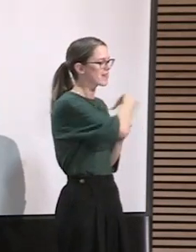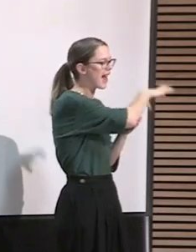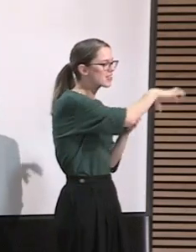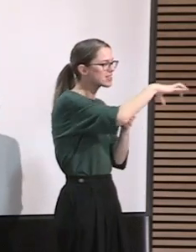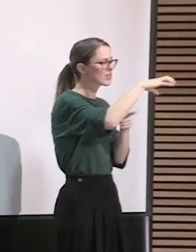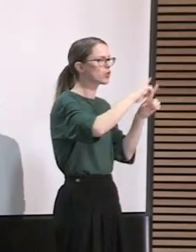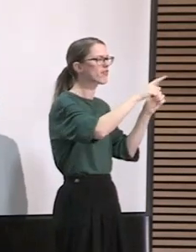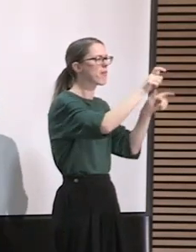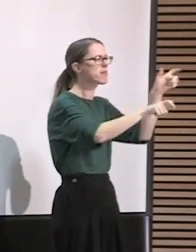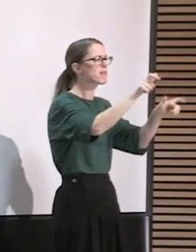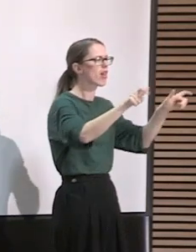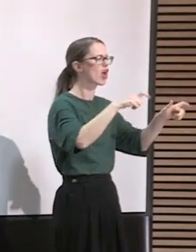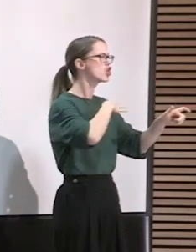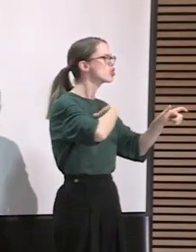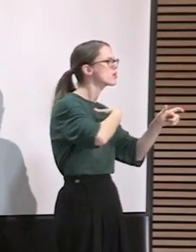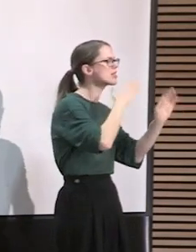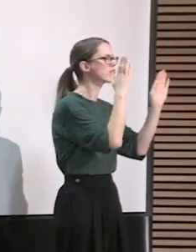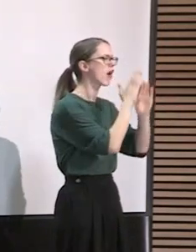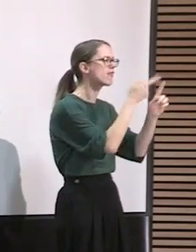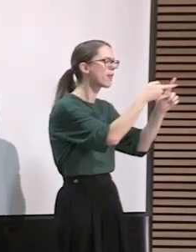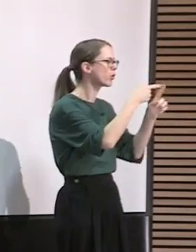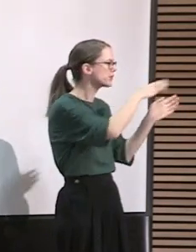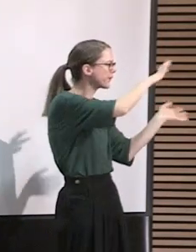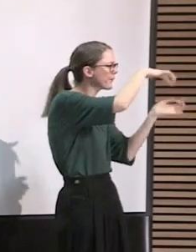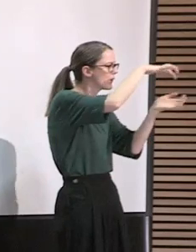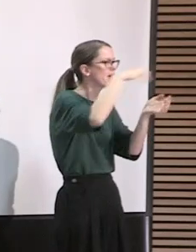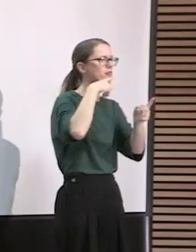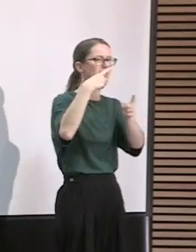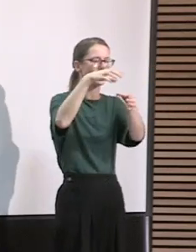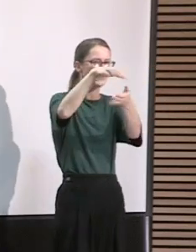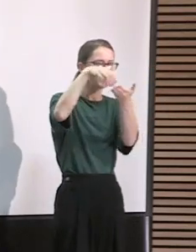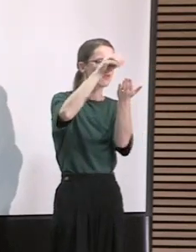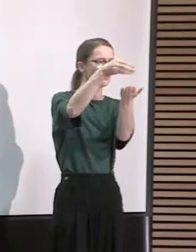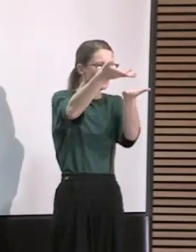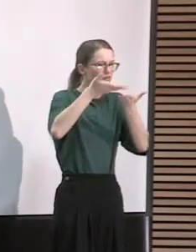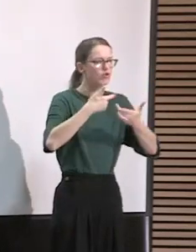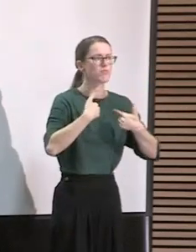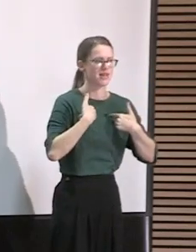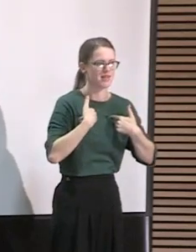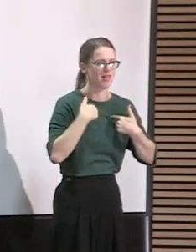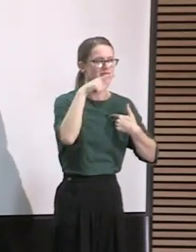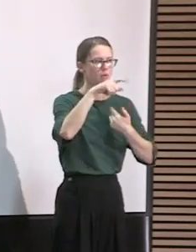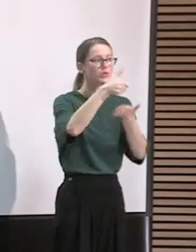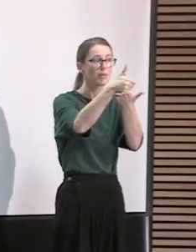surveillance plan, and they'll work with government agencies and stakeholders, including private-sector employers and